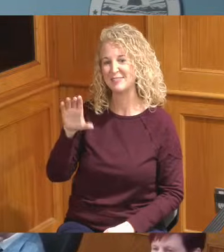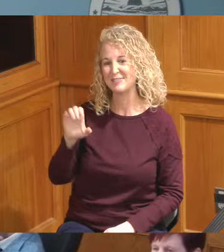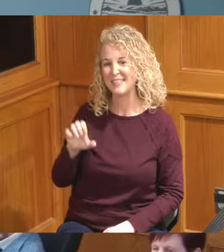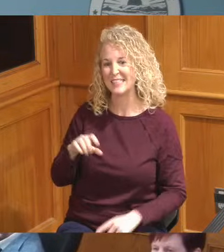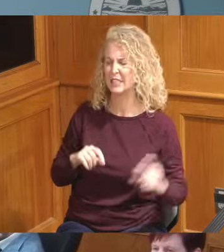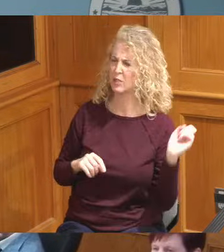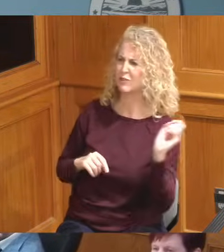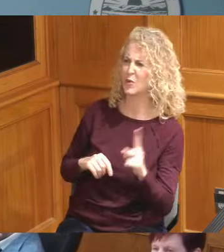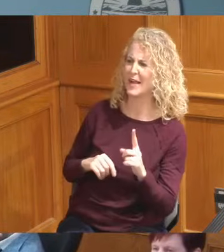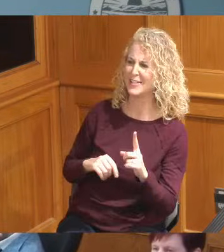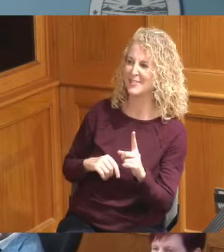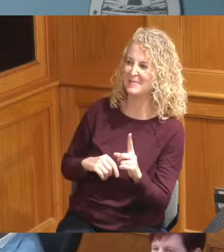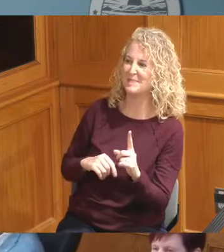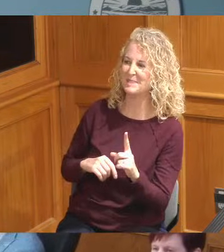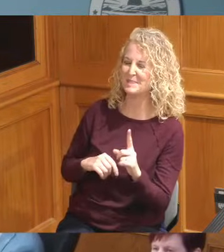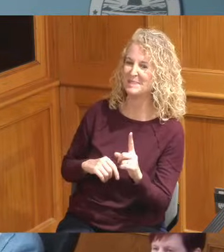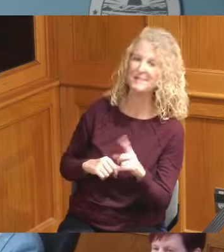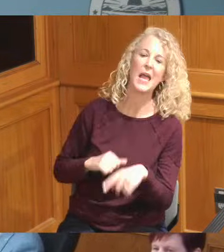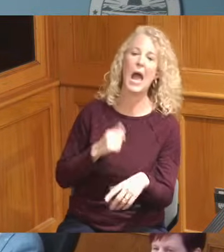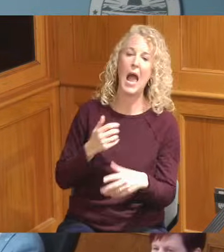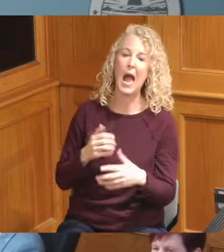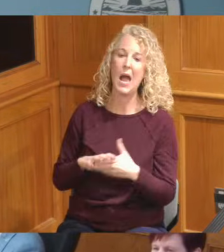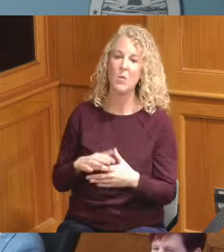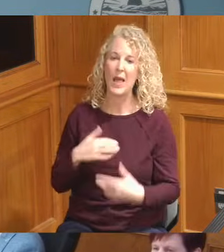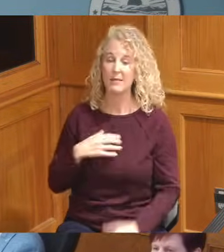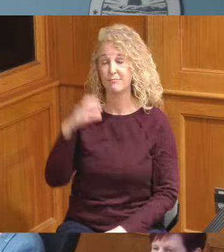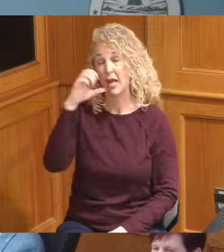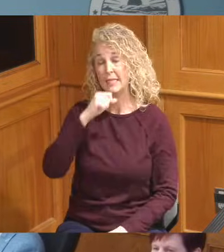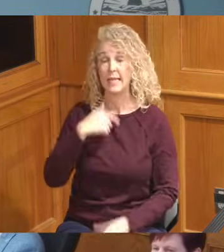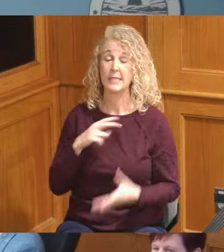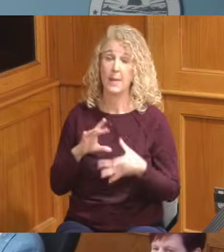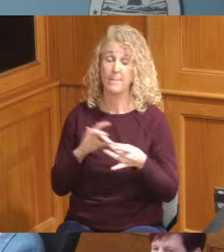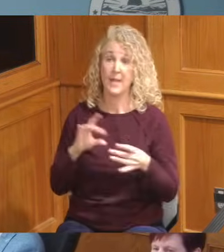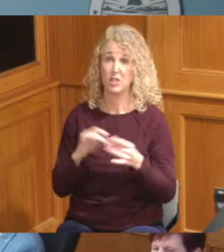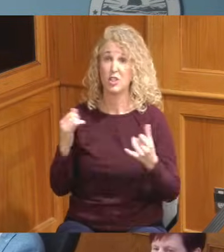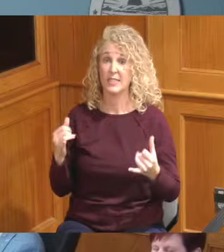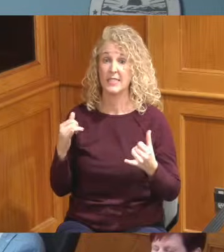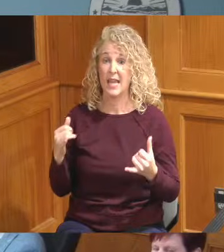I had a question. I wasn't actually going to bring up this topic today, but and I'm still looking